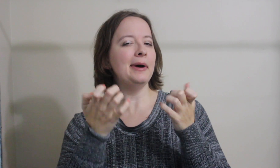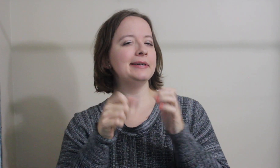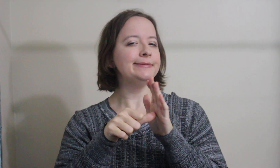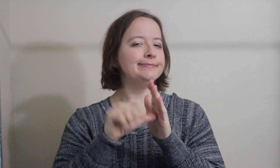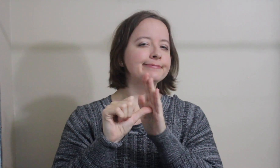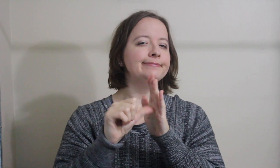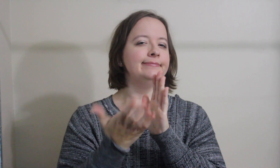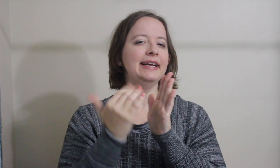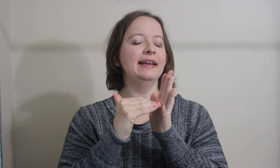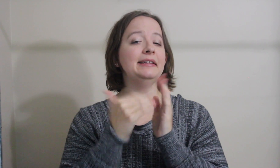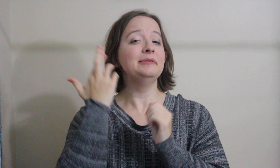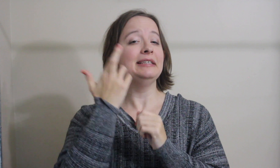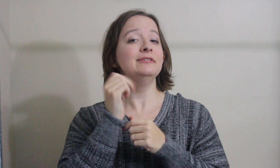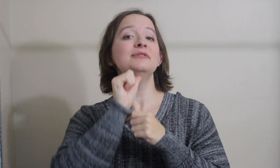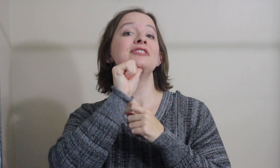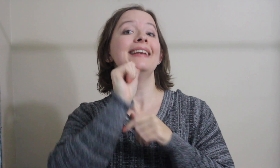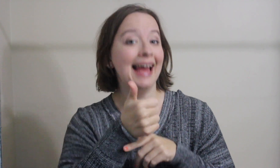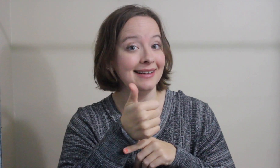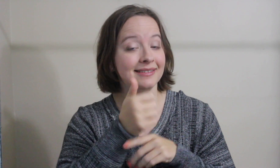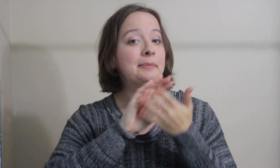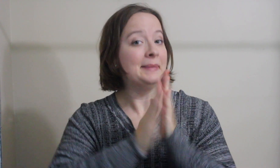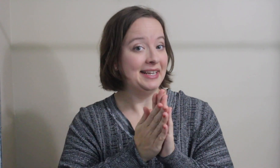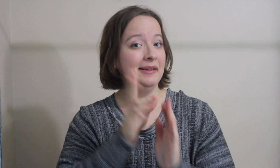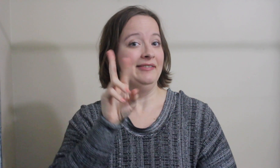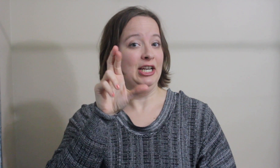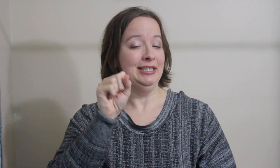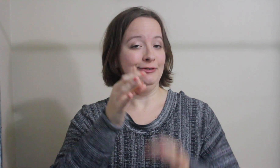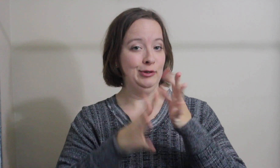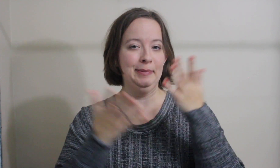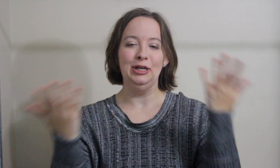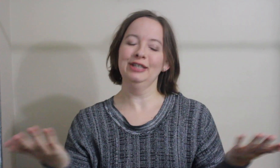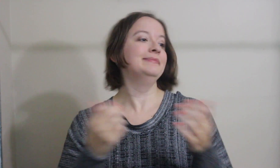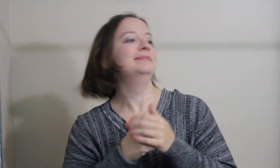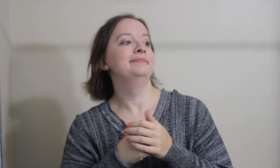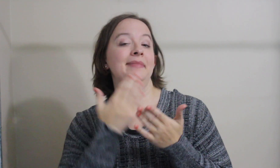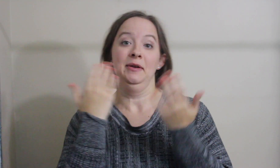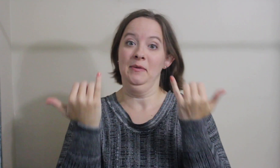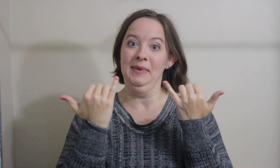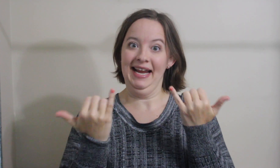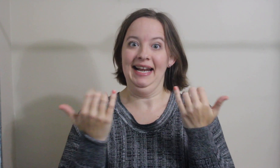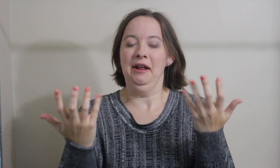VRS interpreter, but I kind of wanted to talk about the reasons you should NOT become a VRS interpreter.